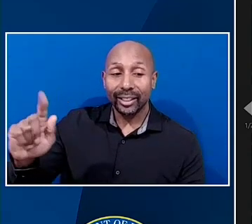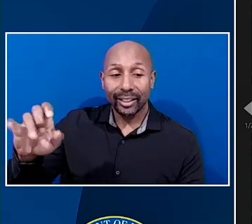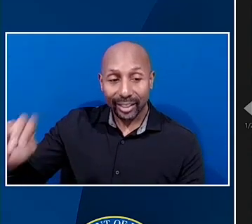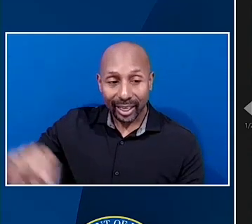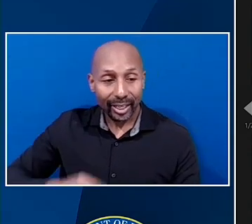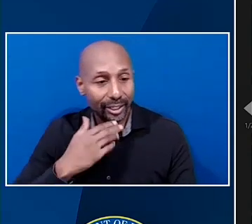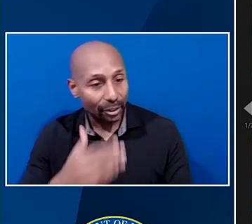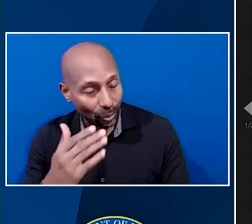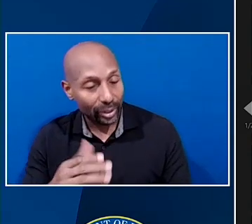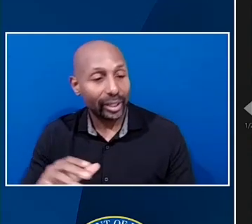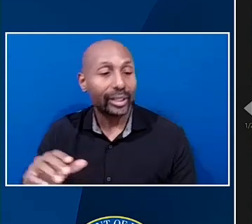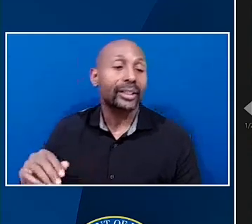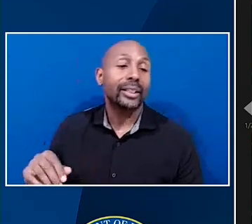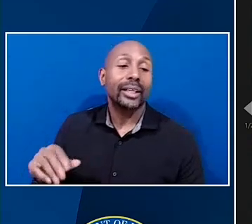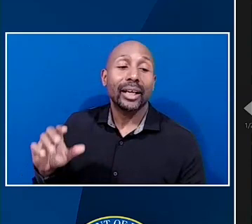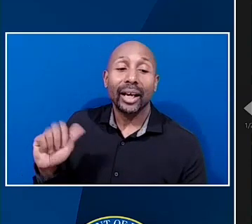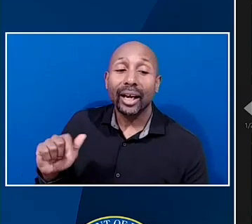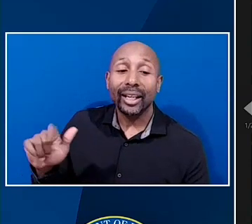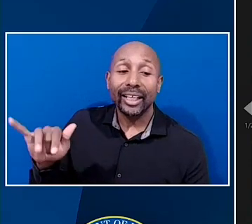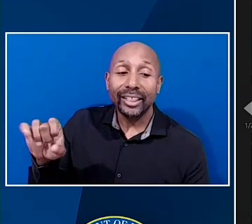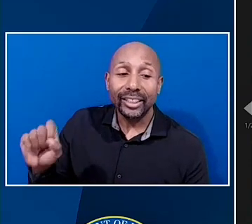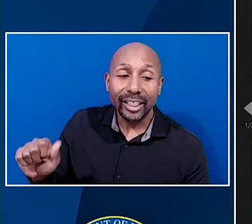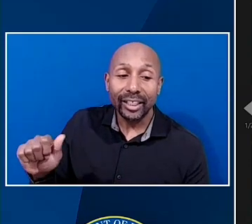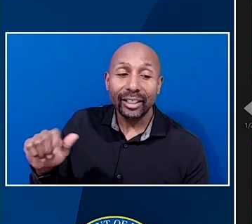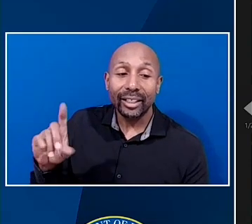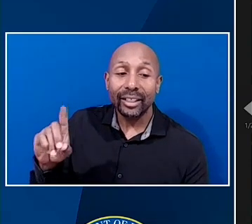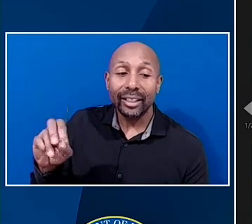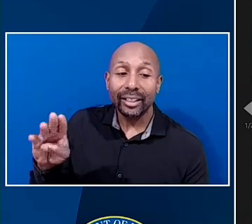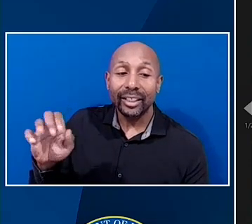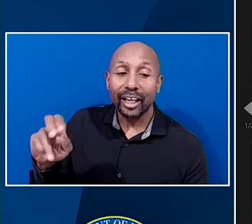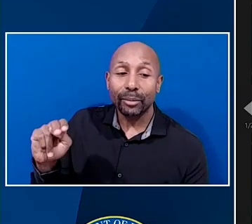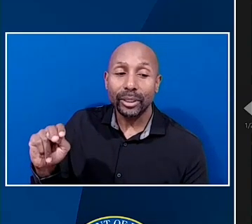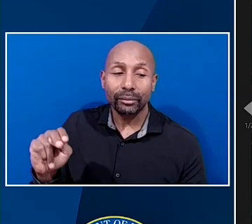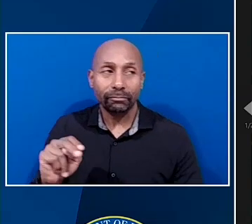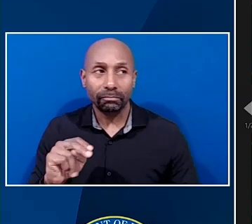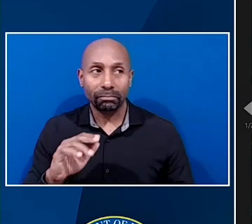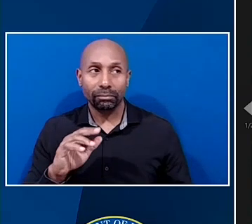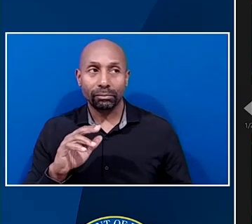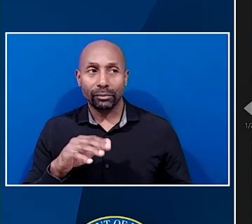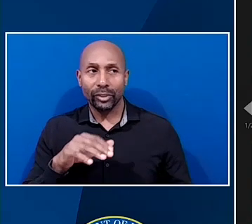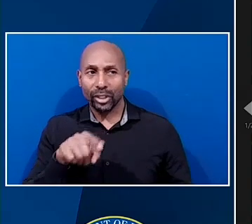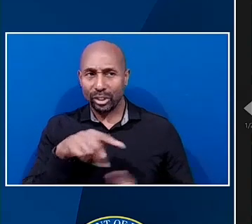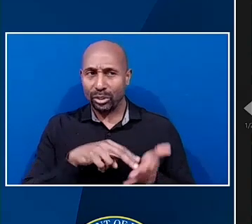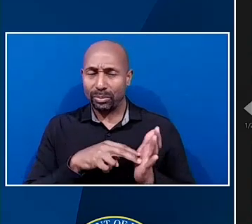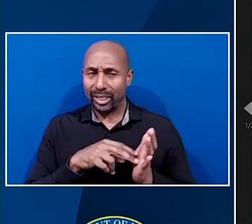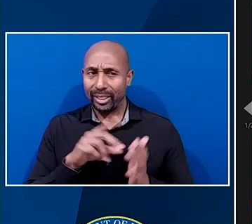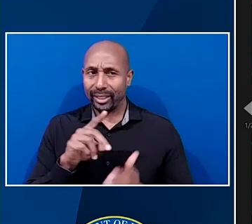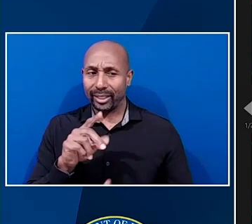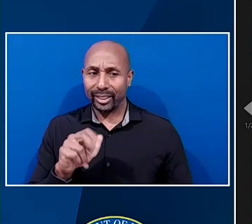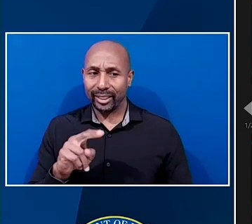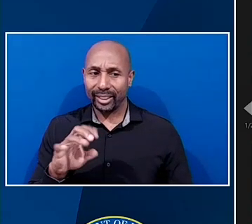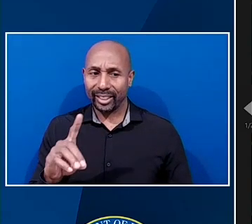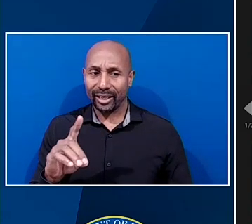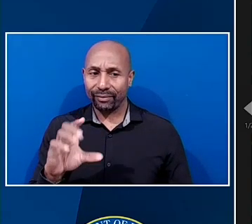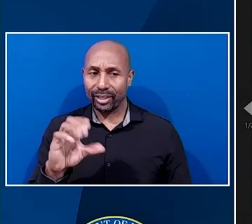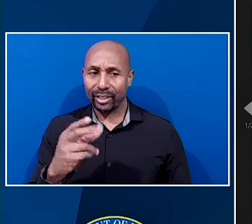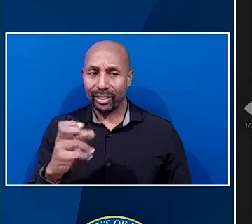Should be David Cohen. I think. I thought I saw her. Yeah, I'm here, but I'm from four-year